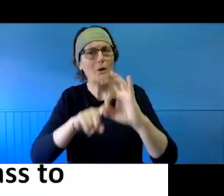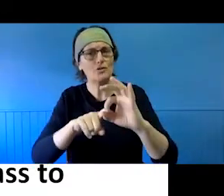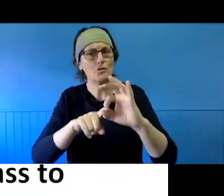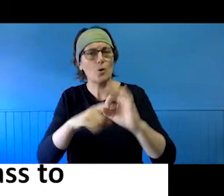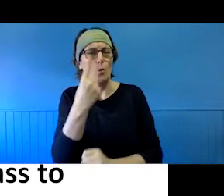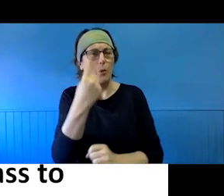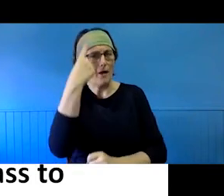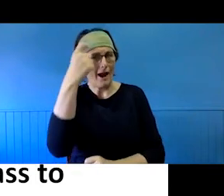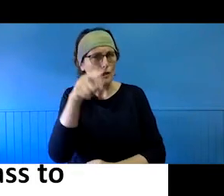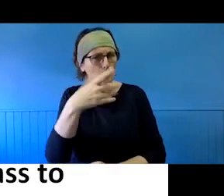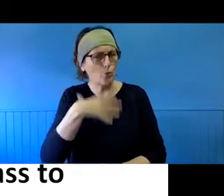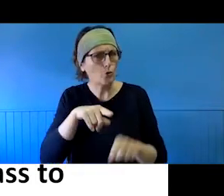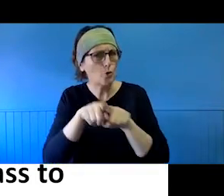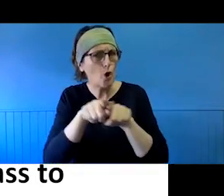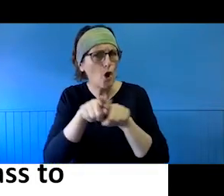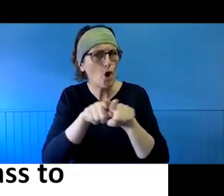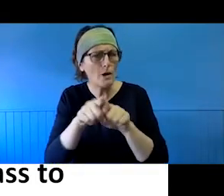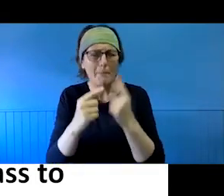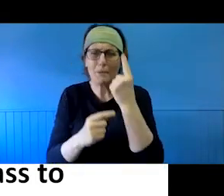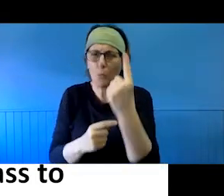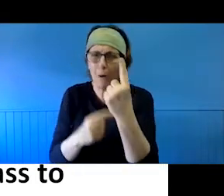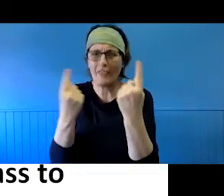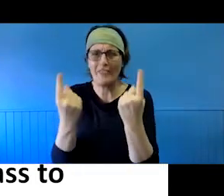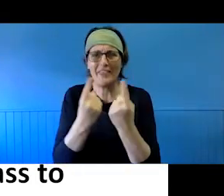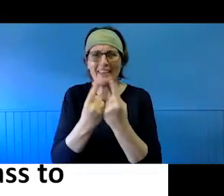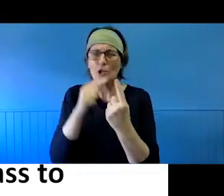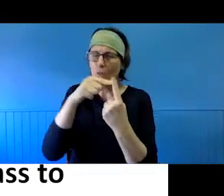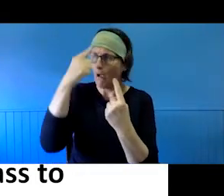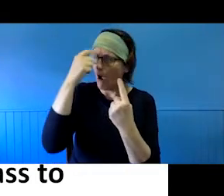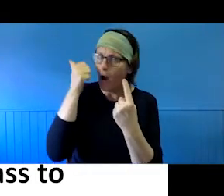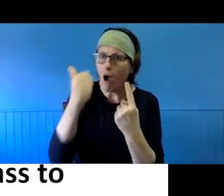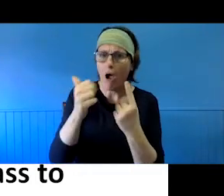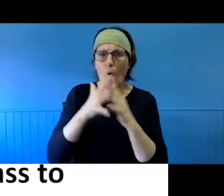take away is just one big idea that's practical for you and that